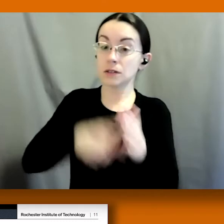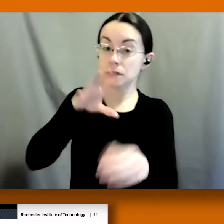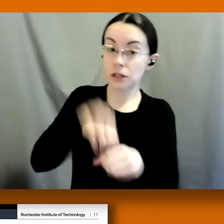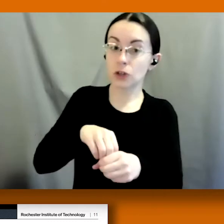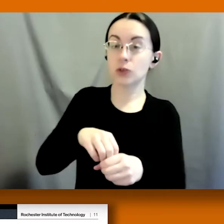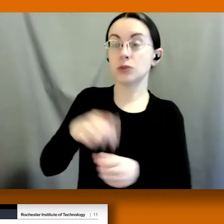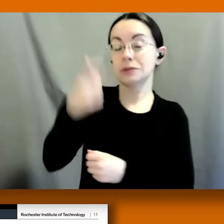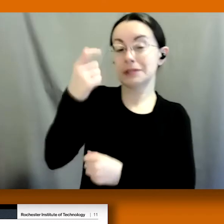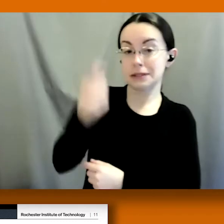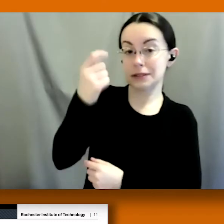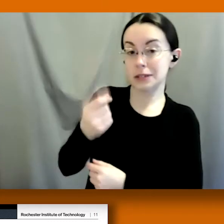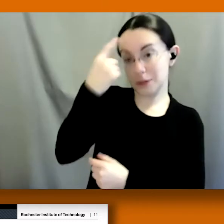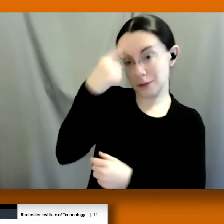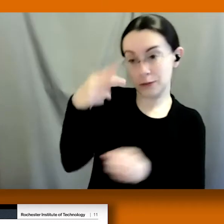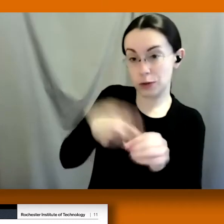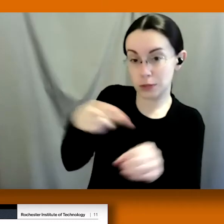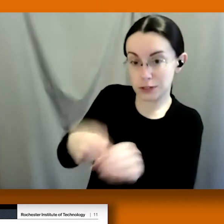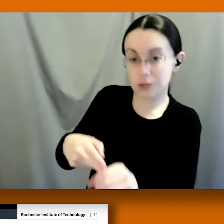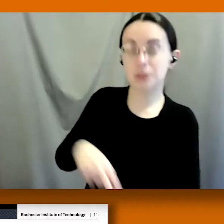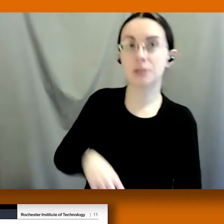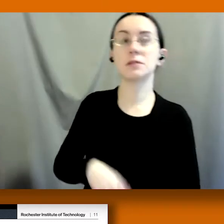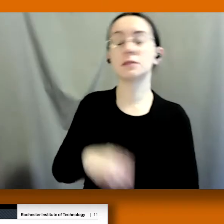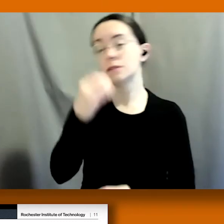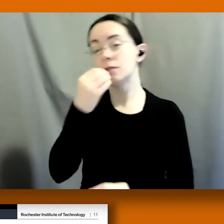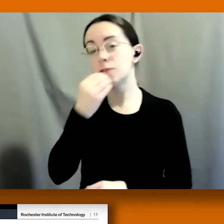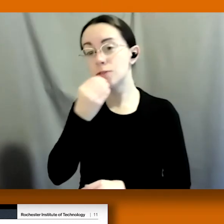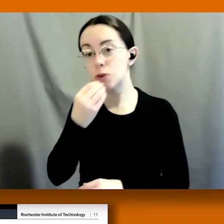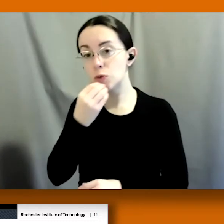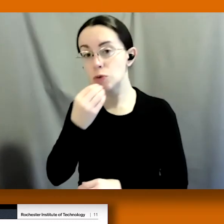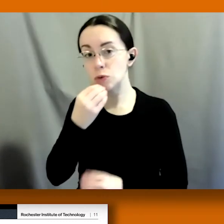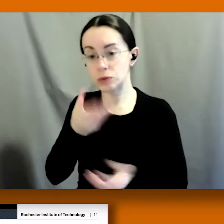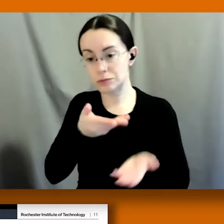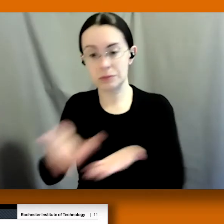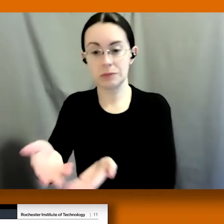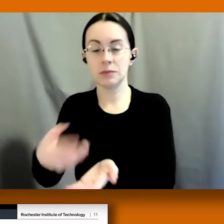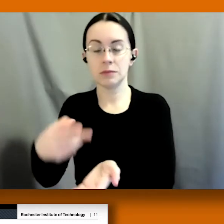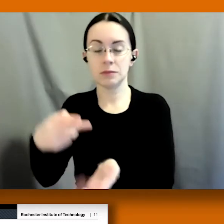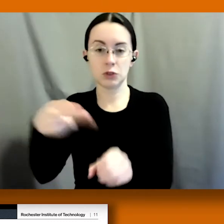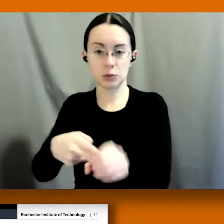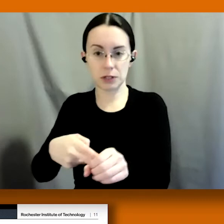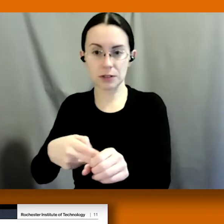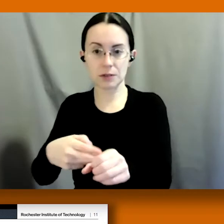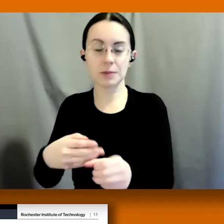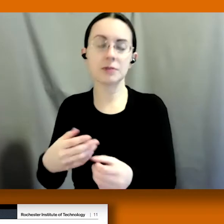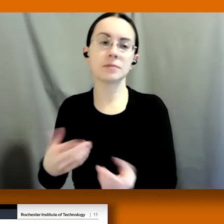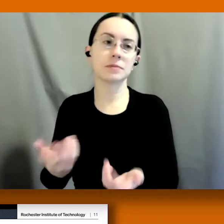food allowance, um, provided to a participant or coverage of a meal cost